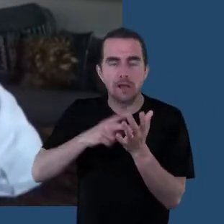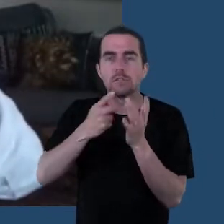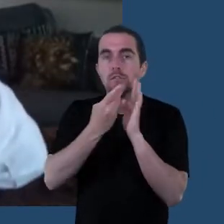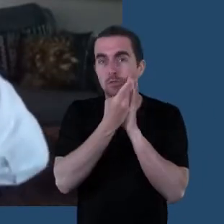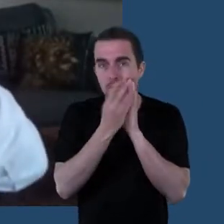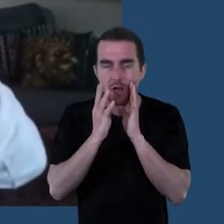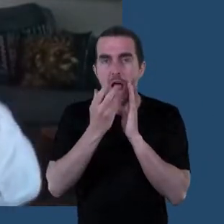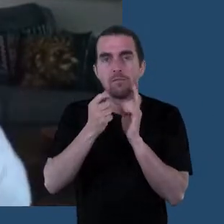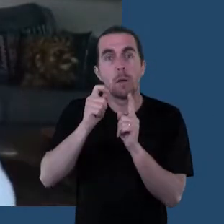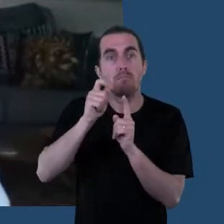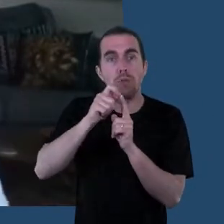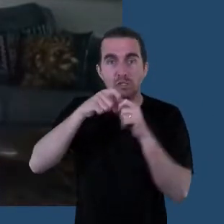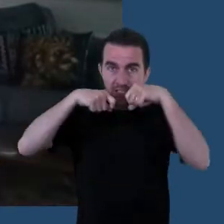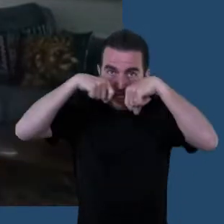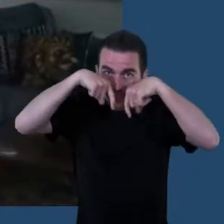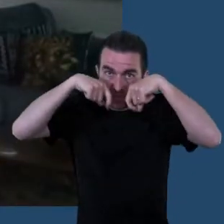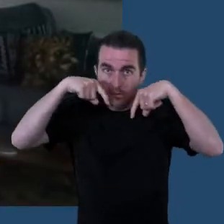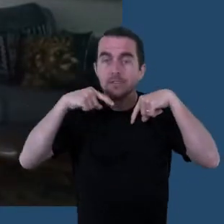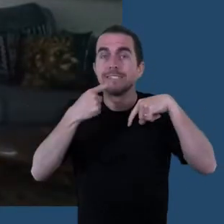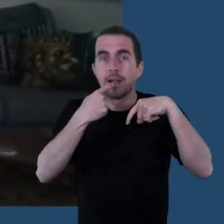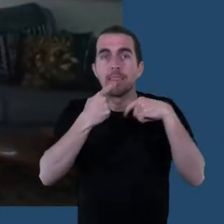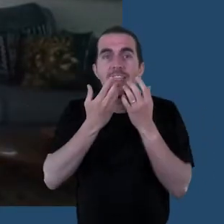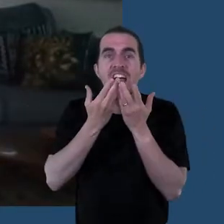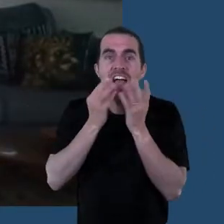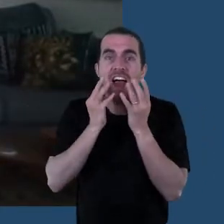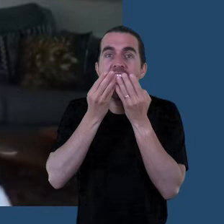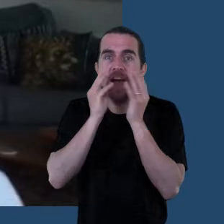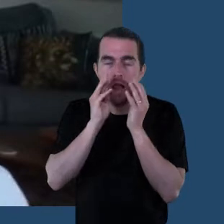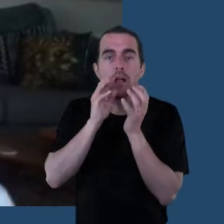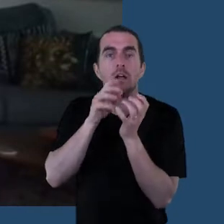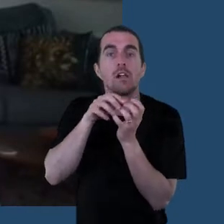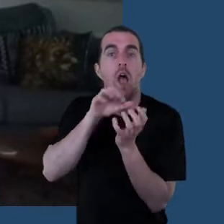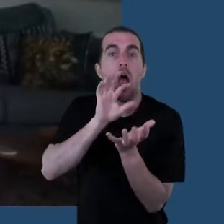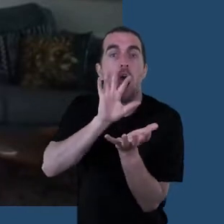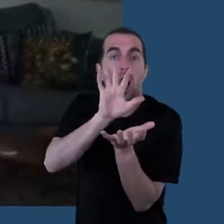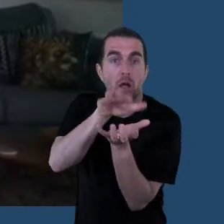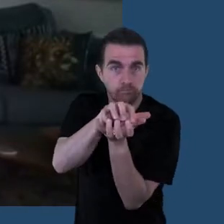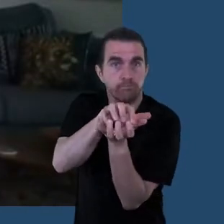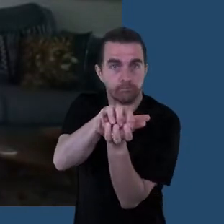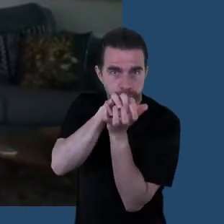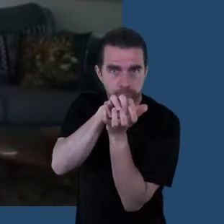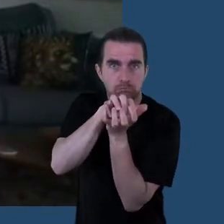the protein that hangs down inside the mouths of filter feeding whales that they use to strain their food from the ocean.